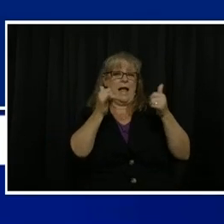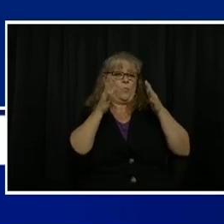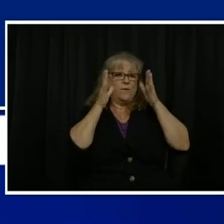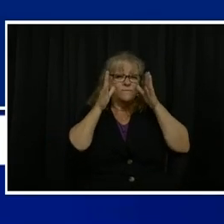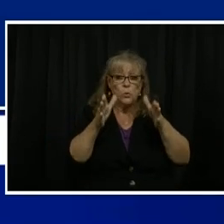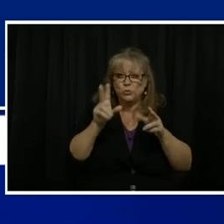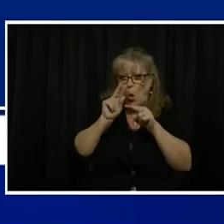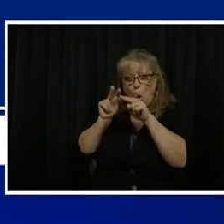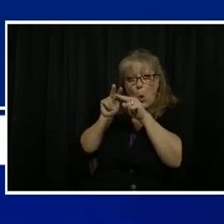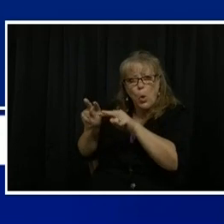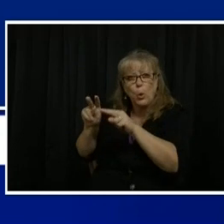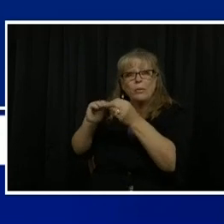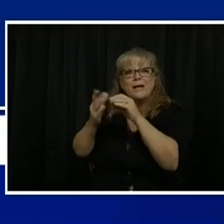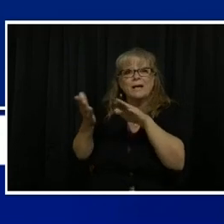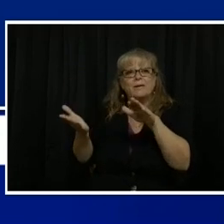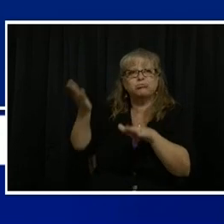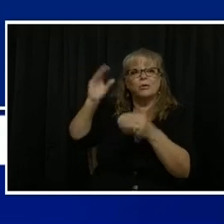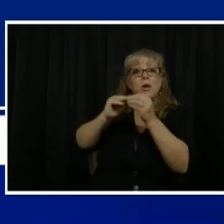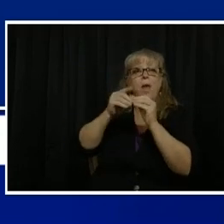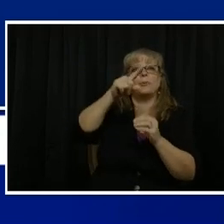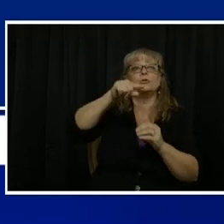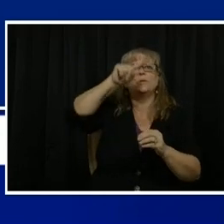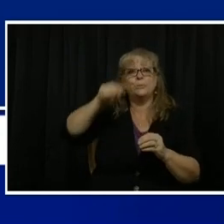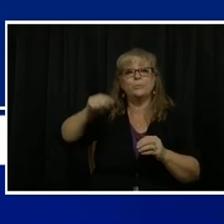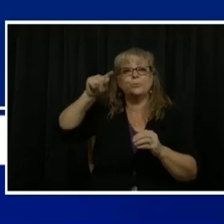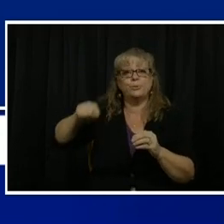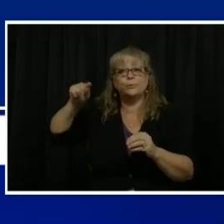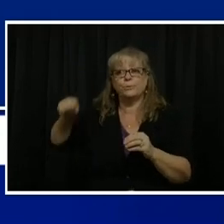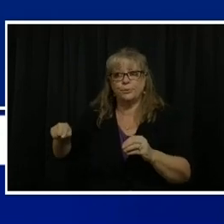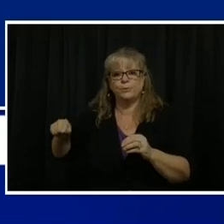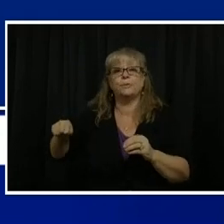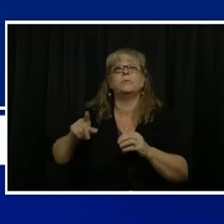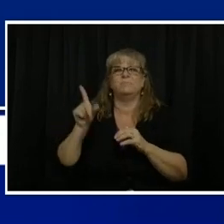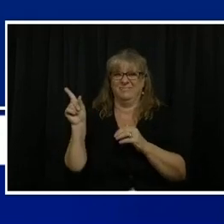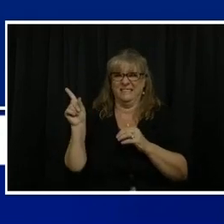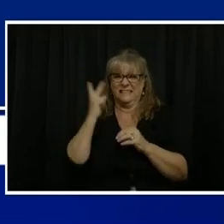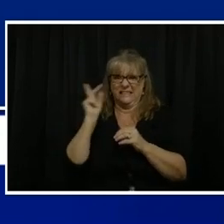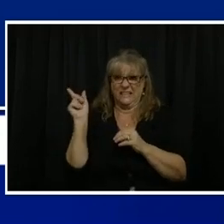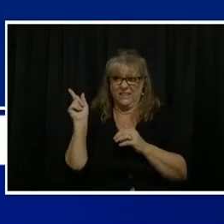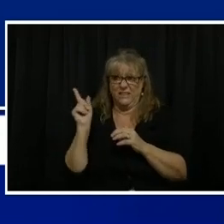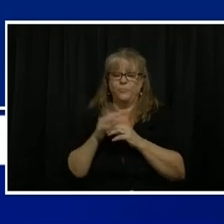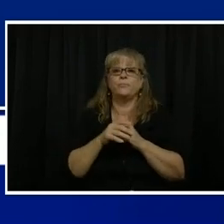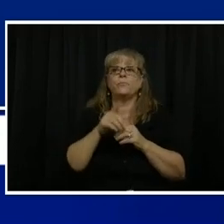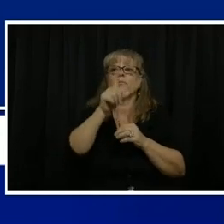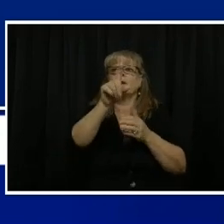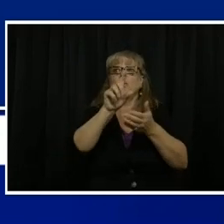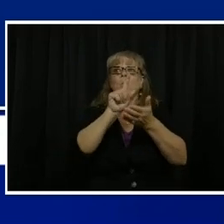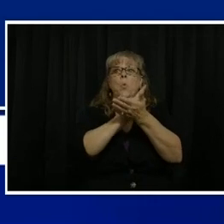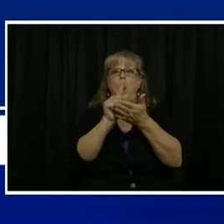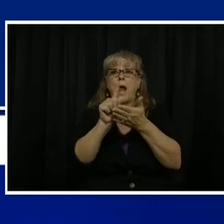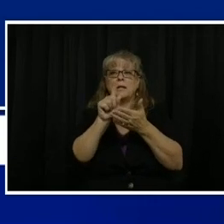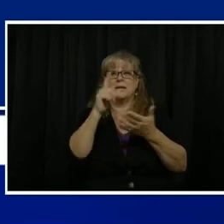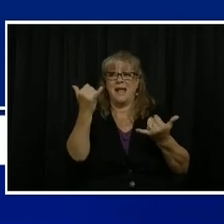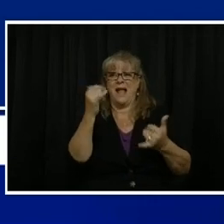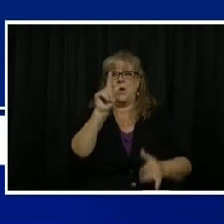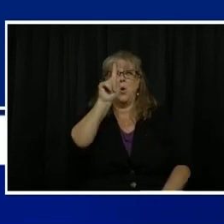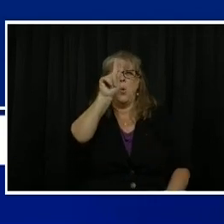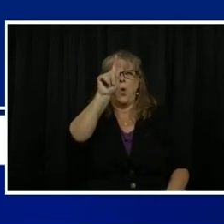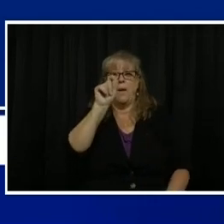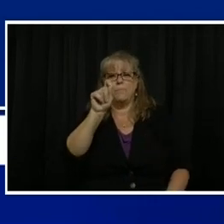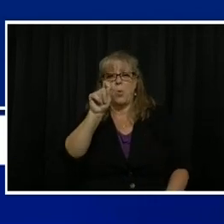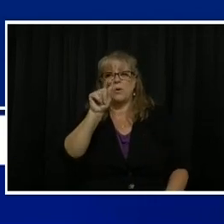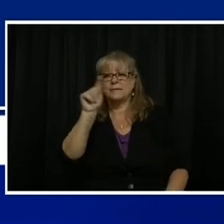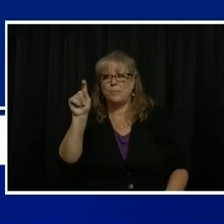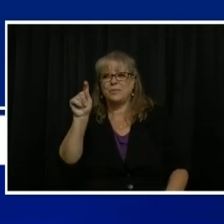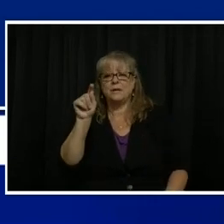HERE, WE FOCUSED IN ON THAT